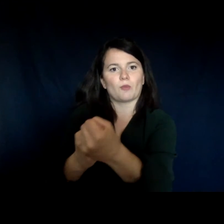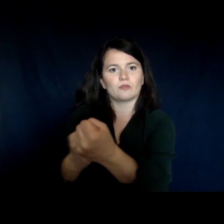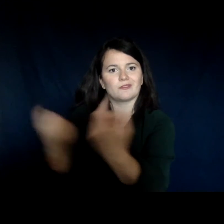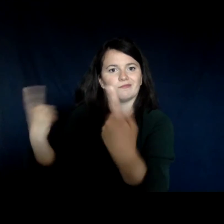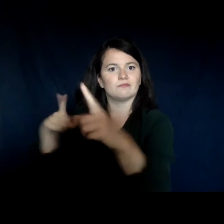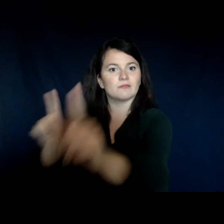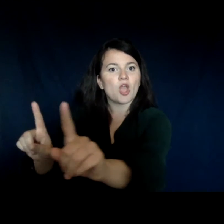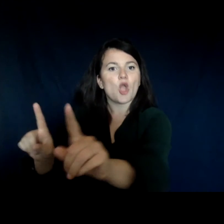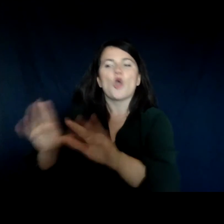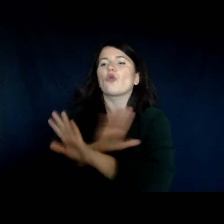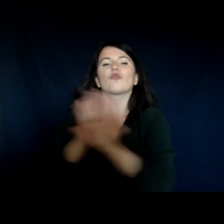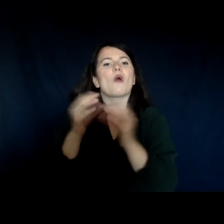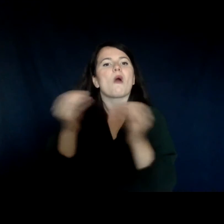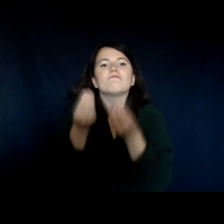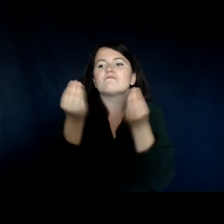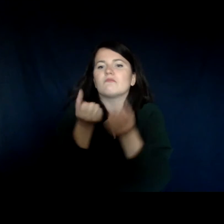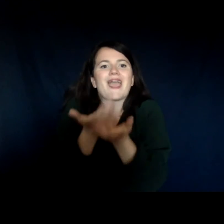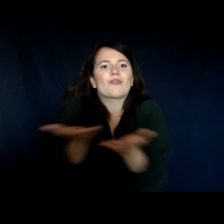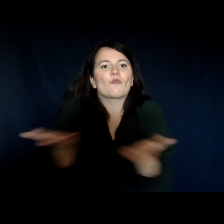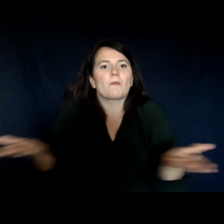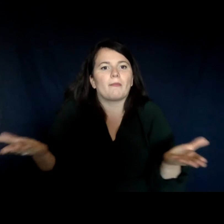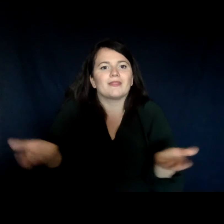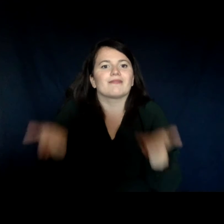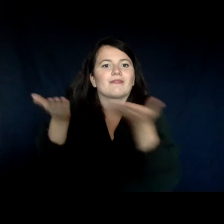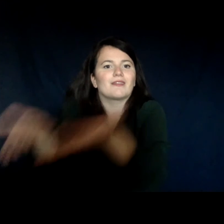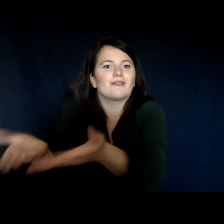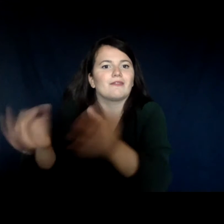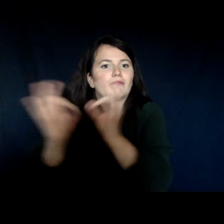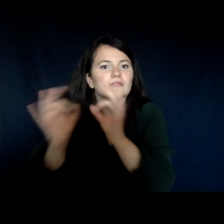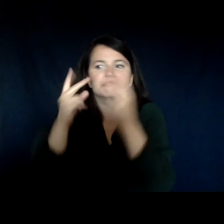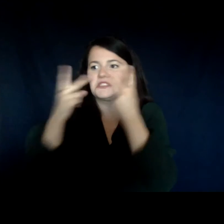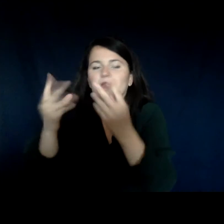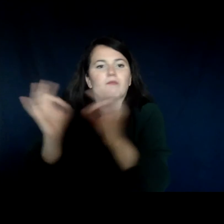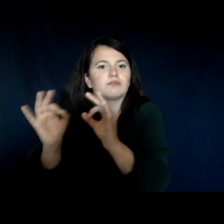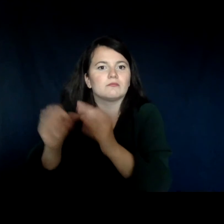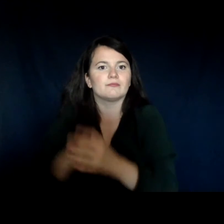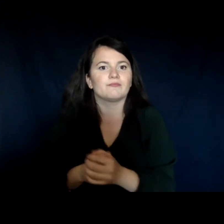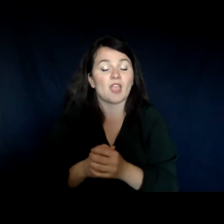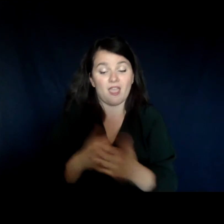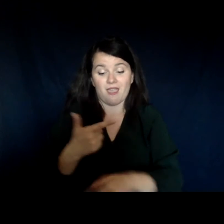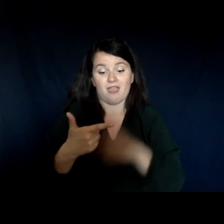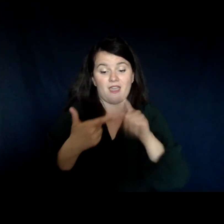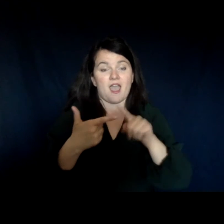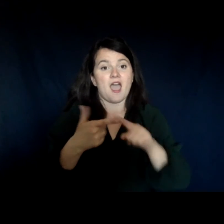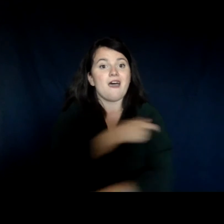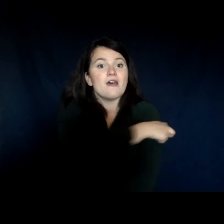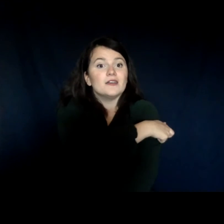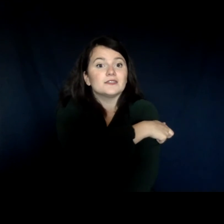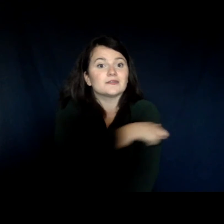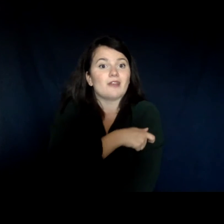Second element, extra costs for staff. Because we have to replace staff that is not available anymore